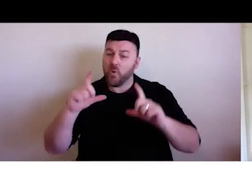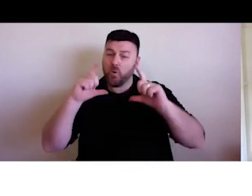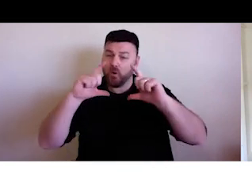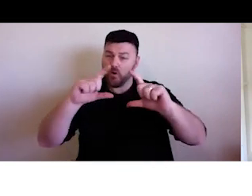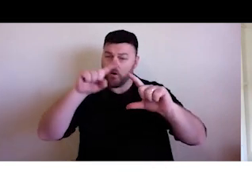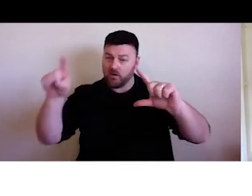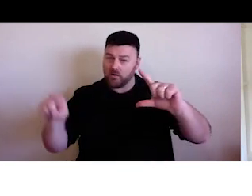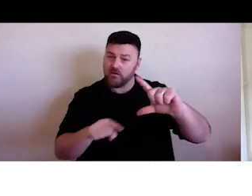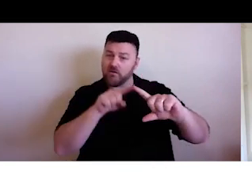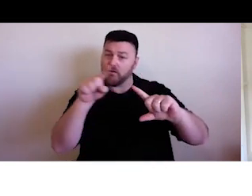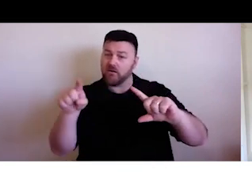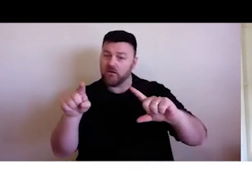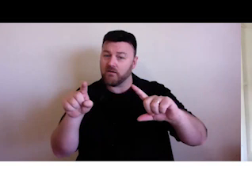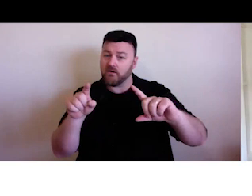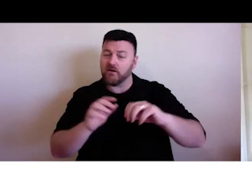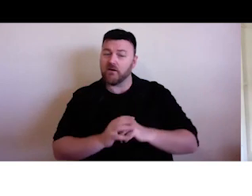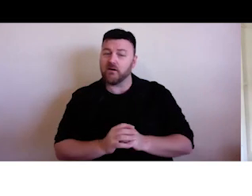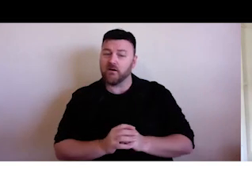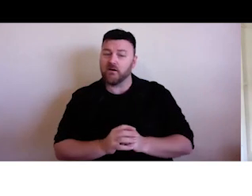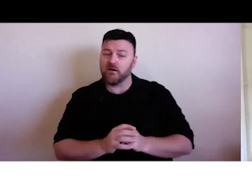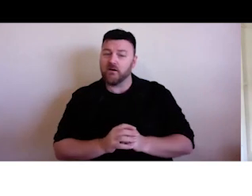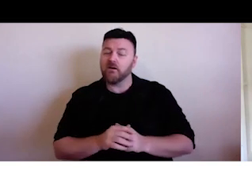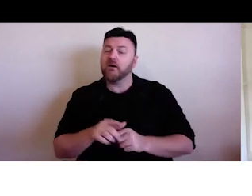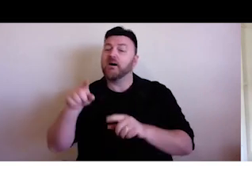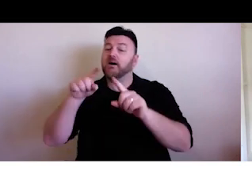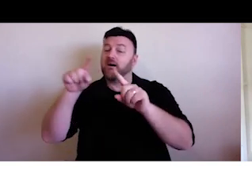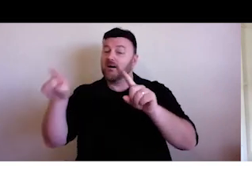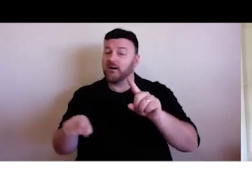that pie part a few minutes ago, there I tried to unpack the word